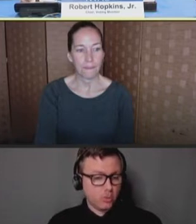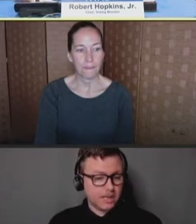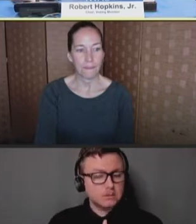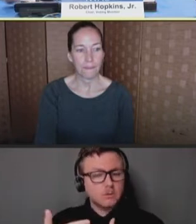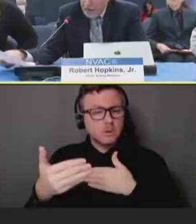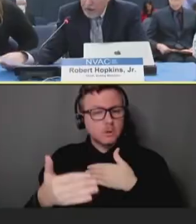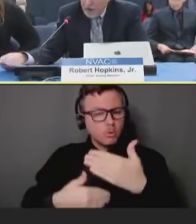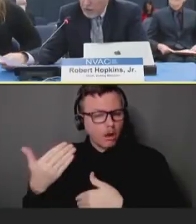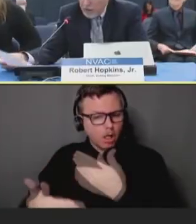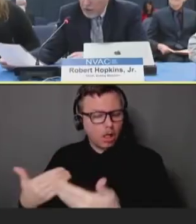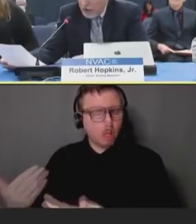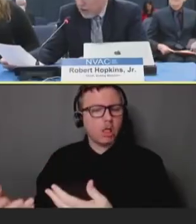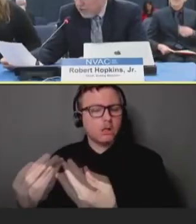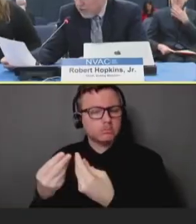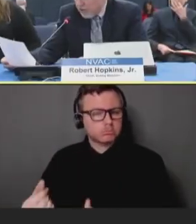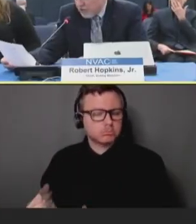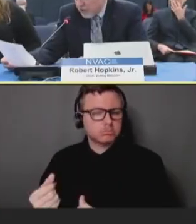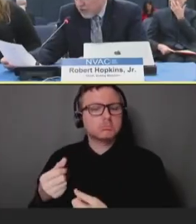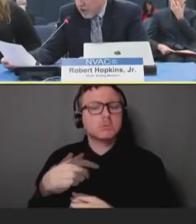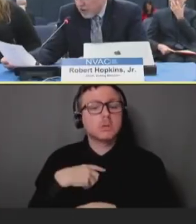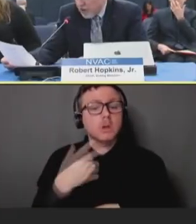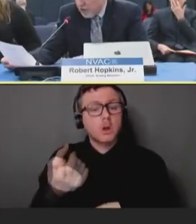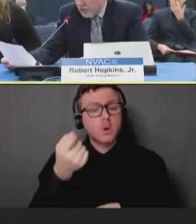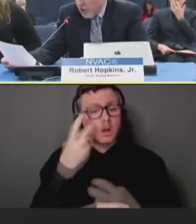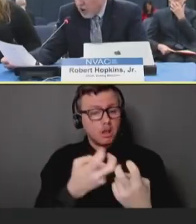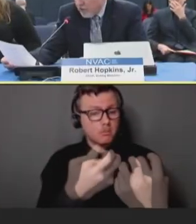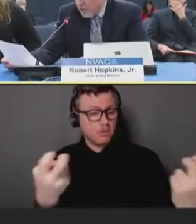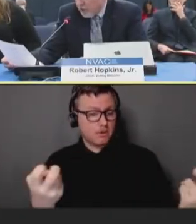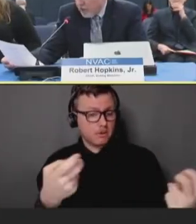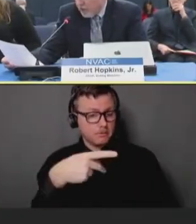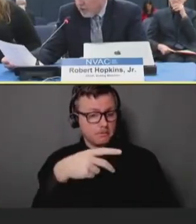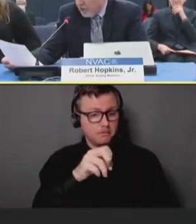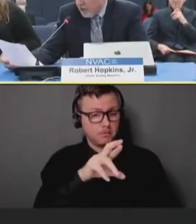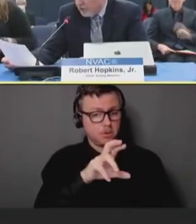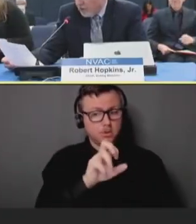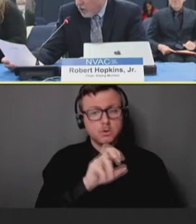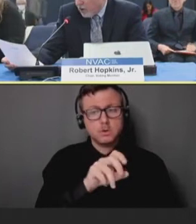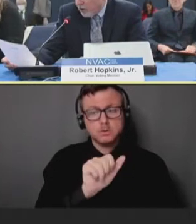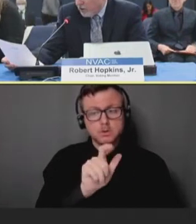Our panel will consist of Dr. Peter Salk from the University of Pittsburgh and the Jonas